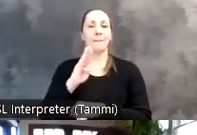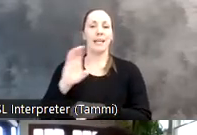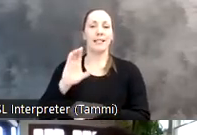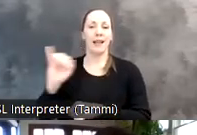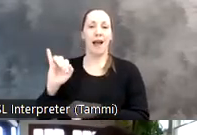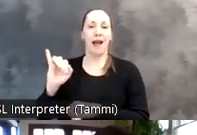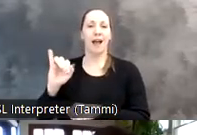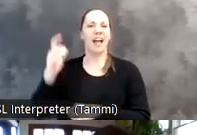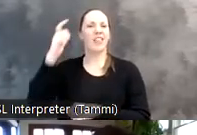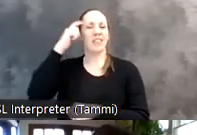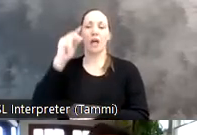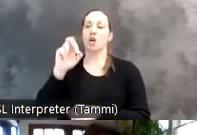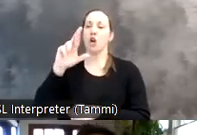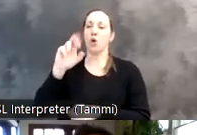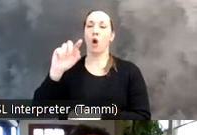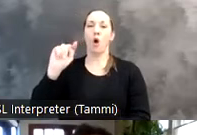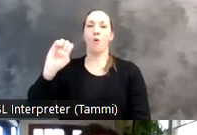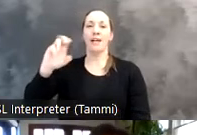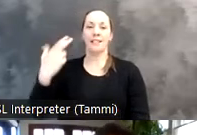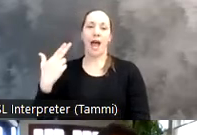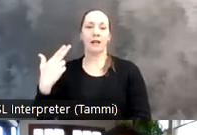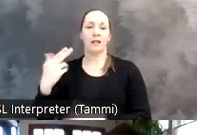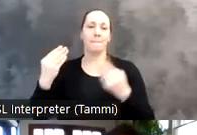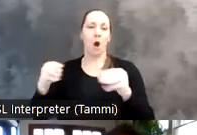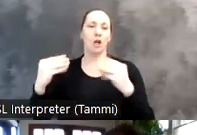Today is focused on unlocking the B